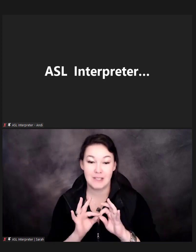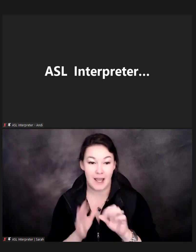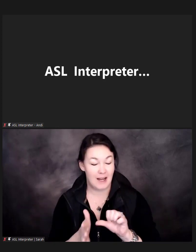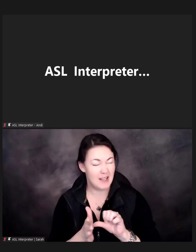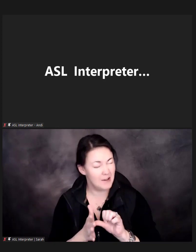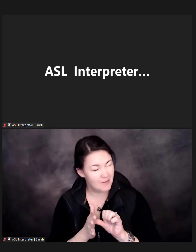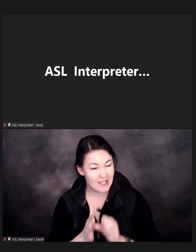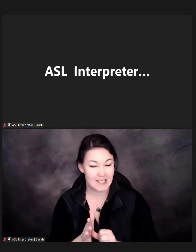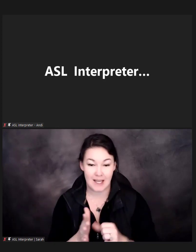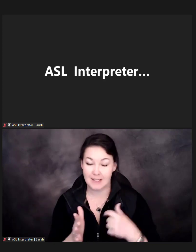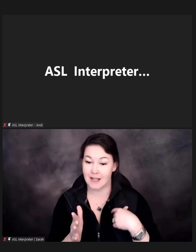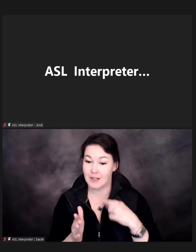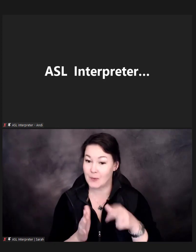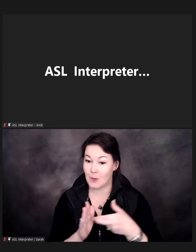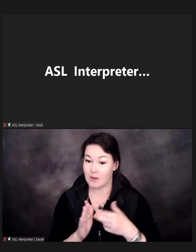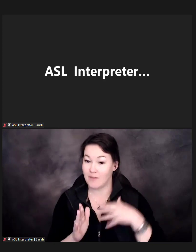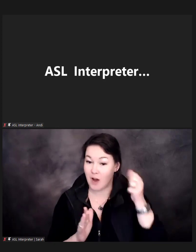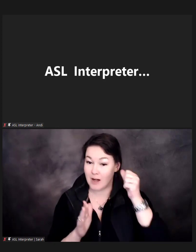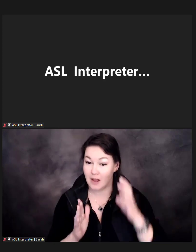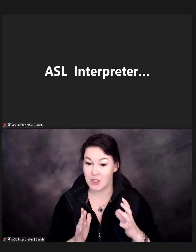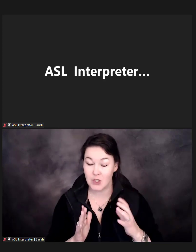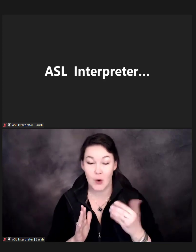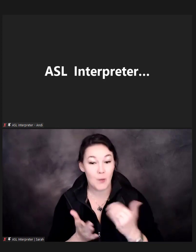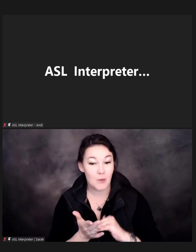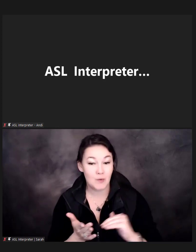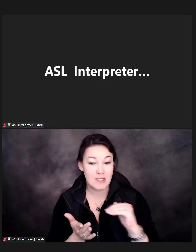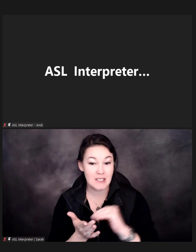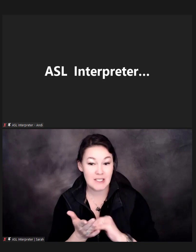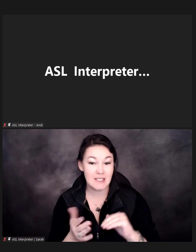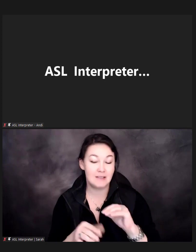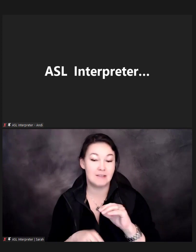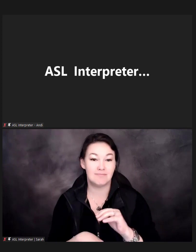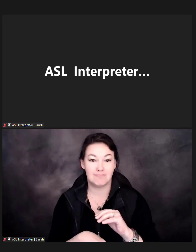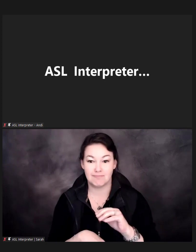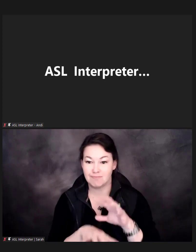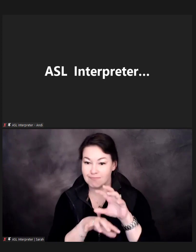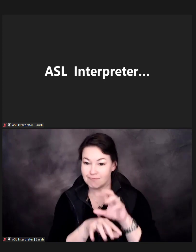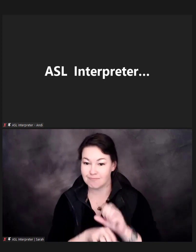audiologist myself, that routine examinations of ears by healthcare